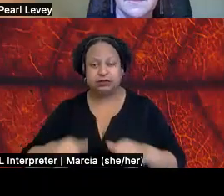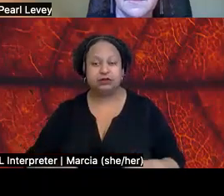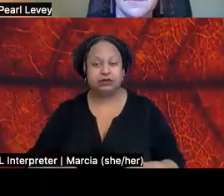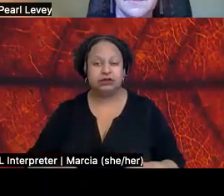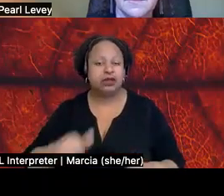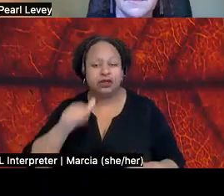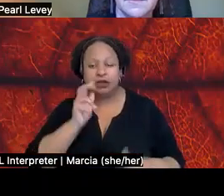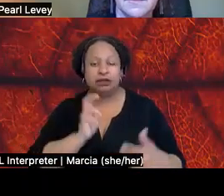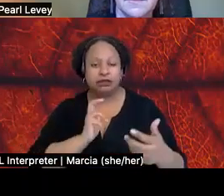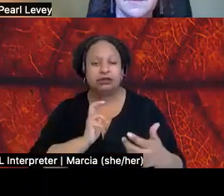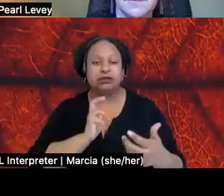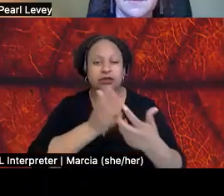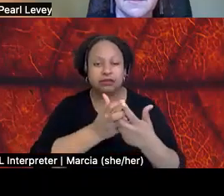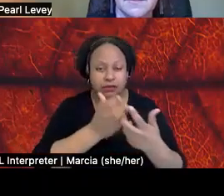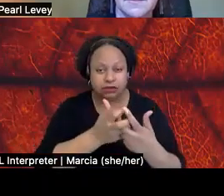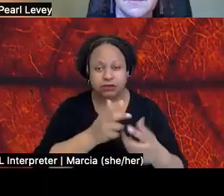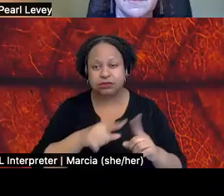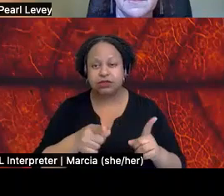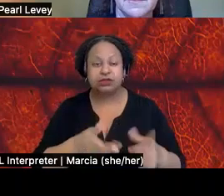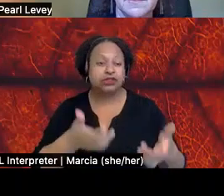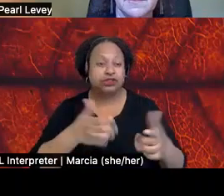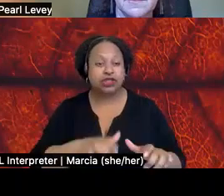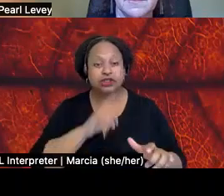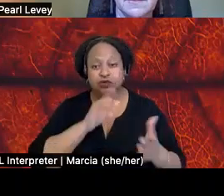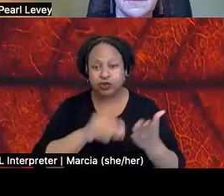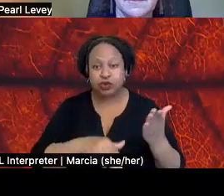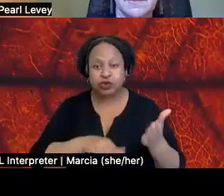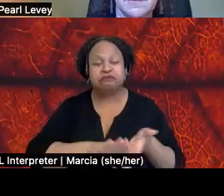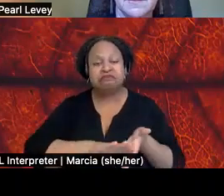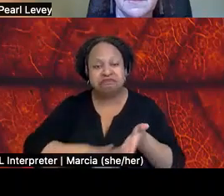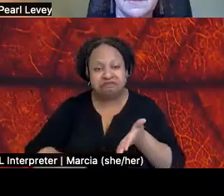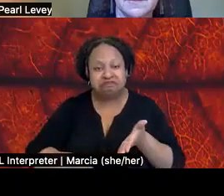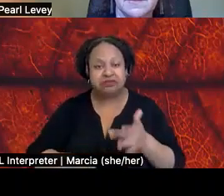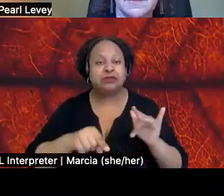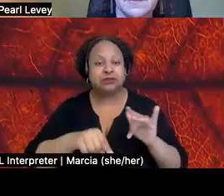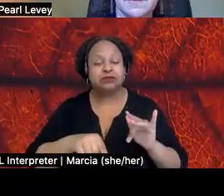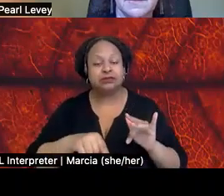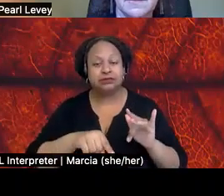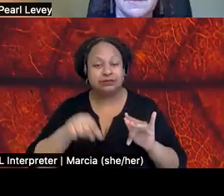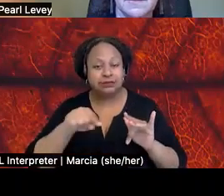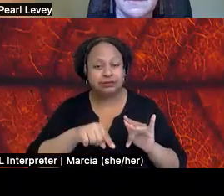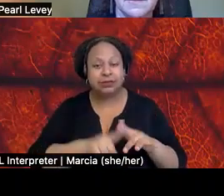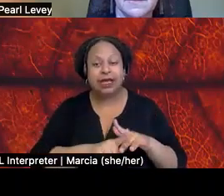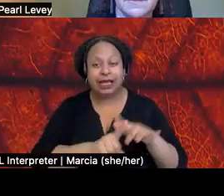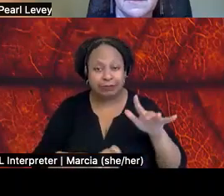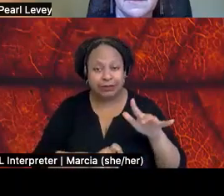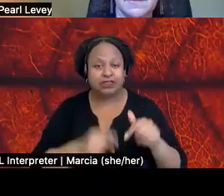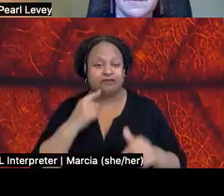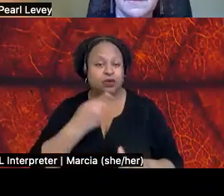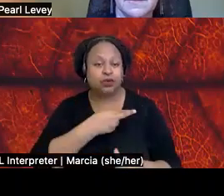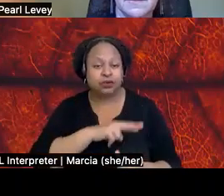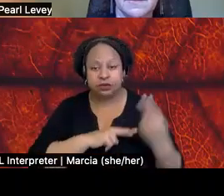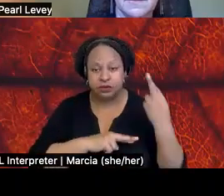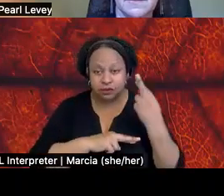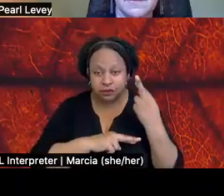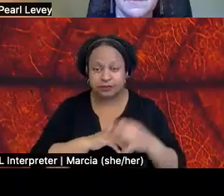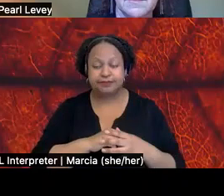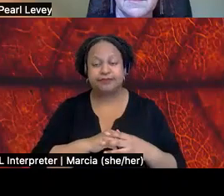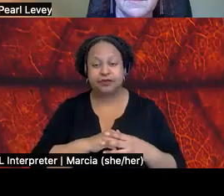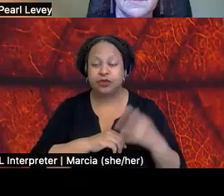but there are opportunities for students to have absences for religious events as well.